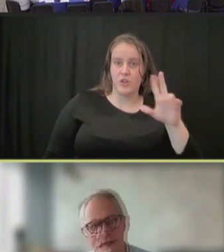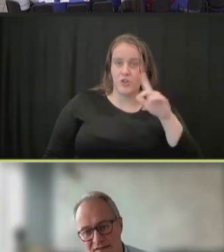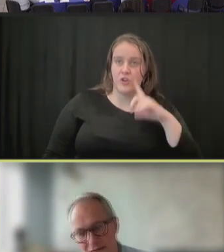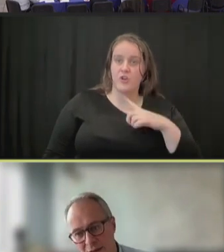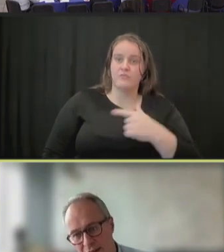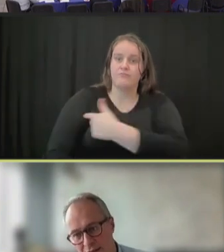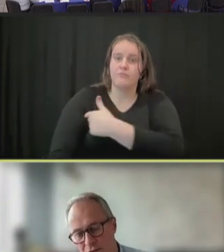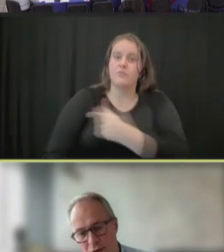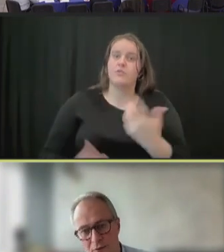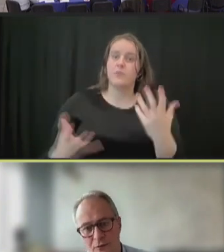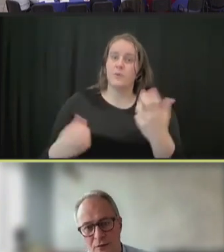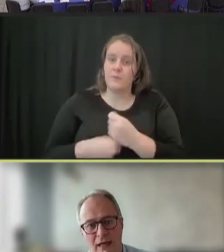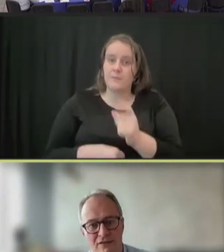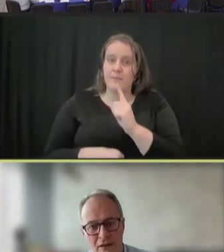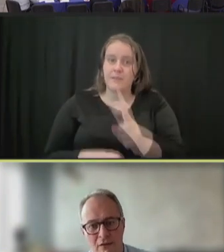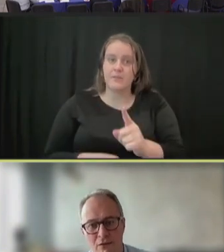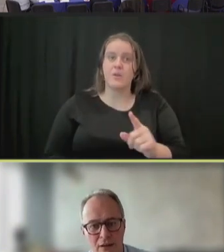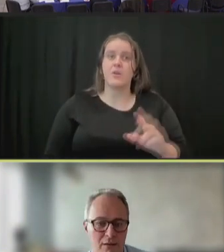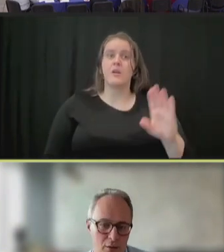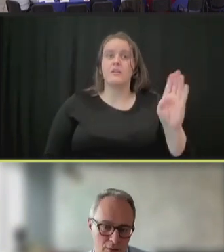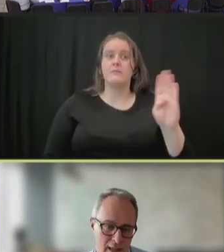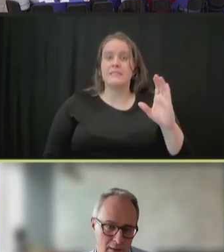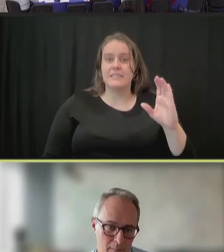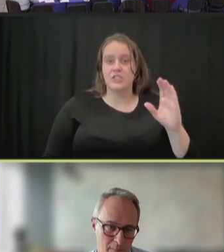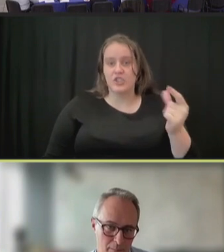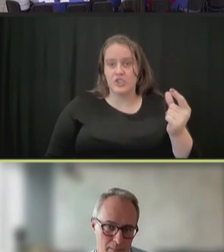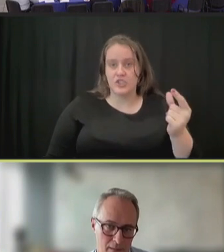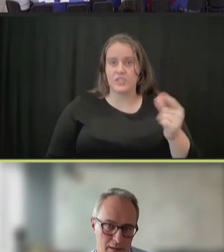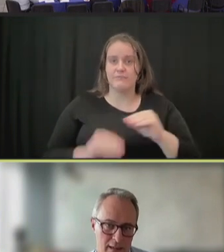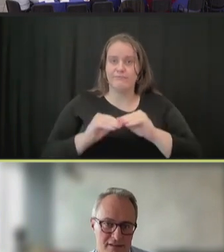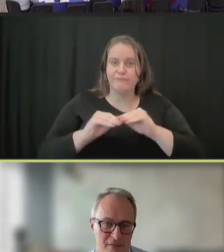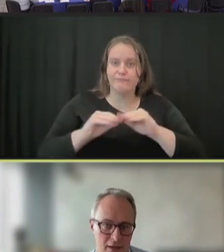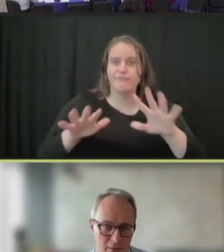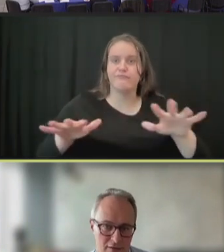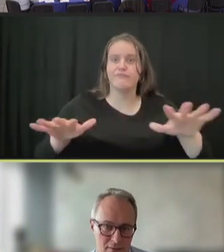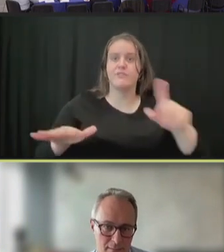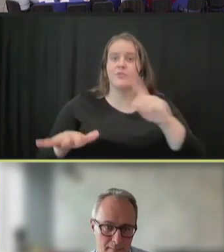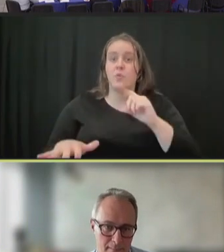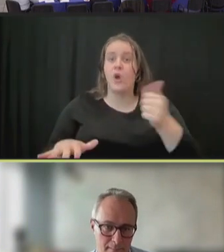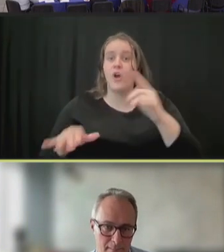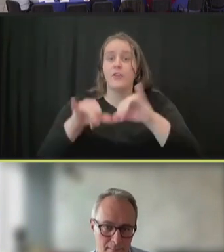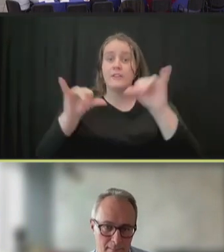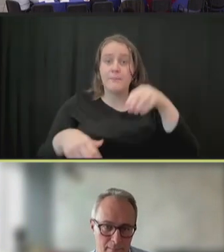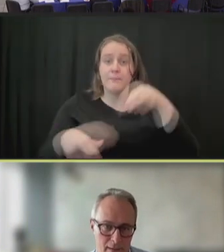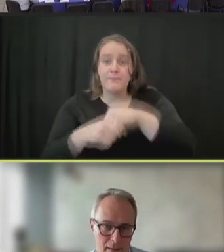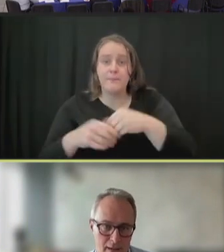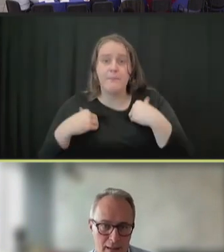disseminated to other organs, including the bone marrow. Next slide, please.